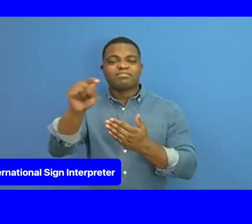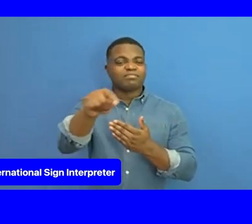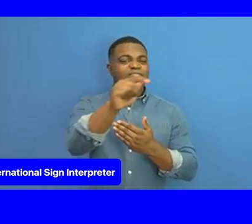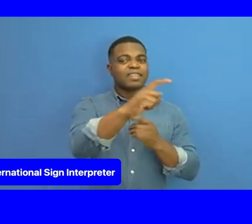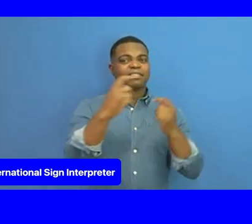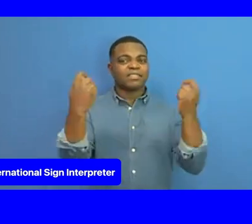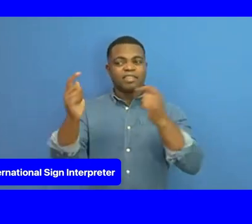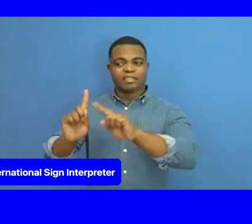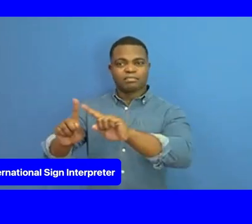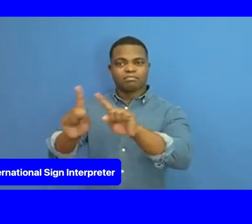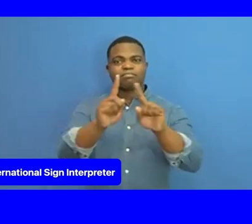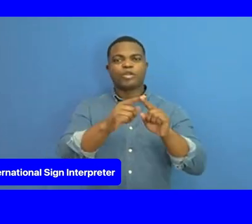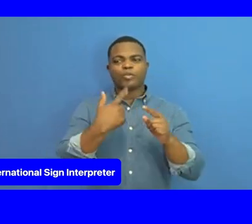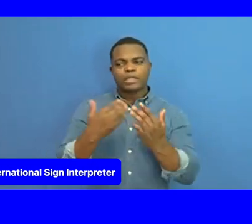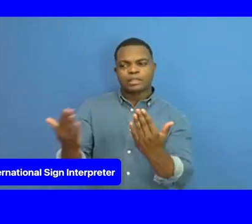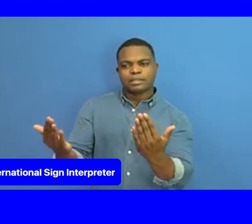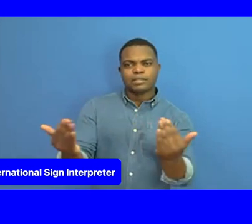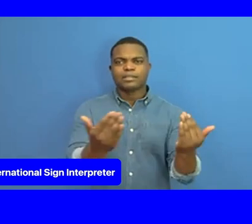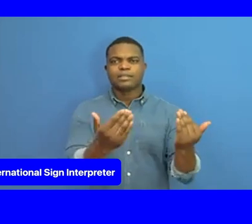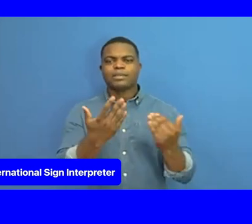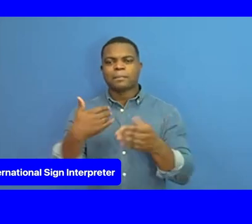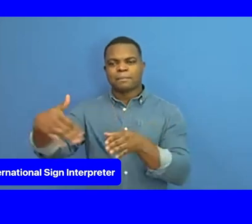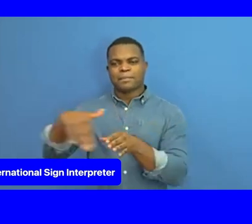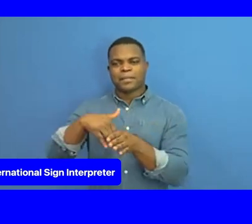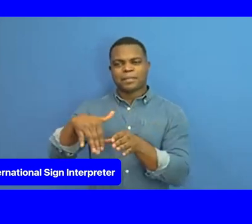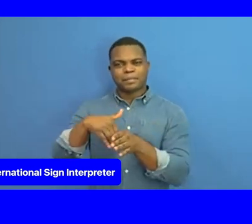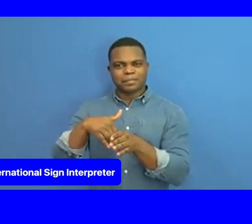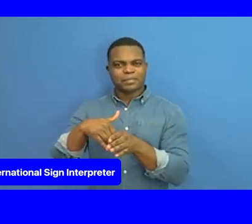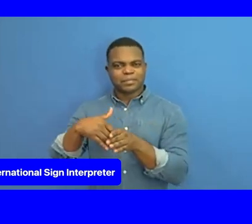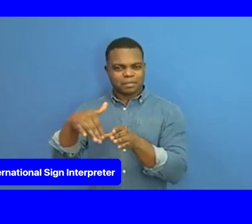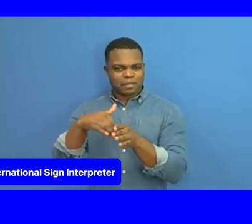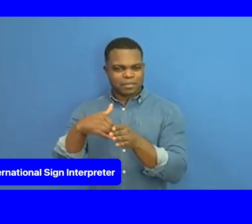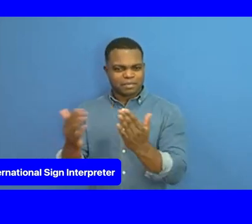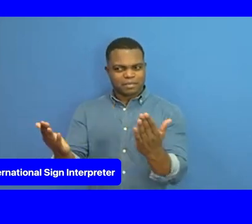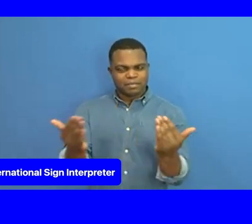with the main task to bring festivals in contact with each other across borders.